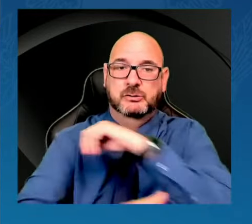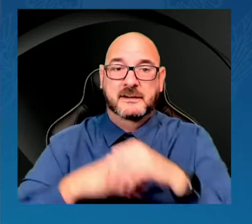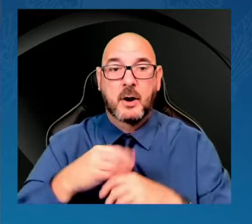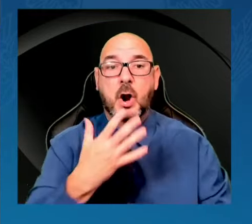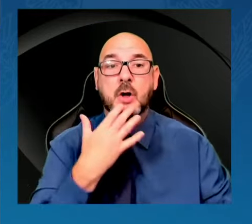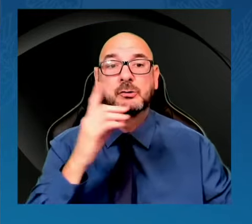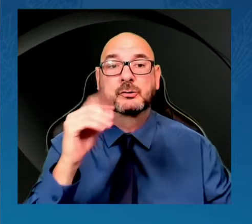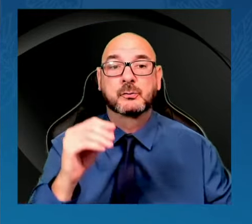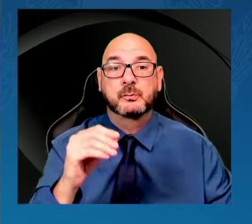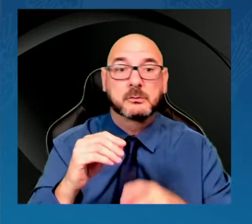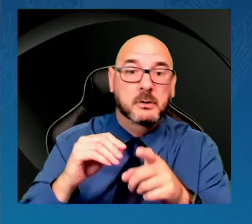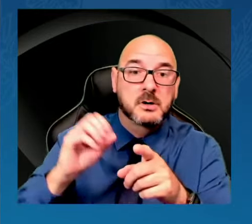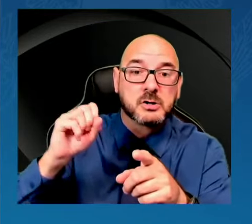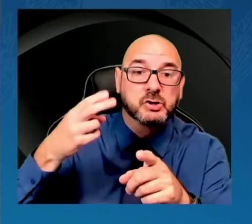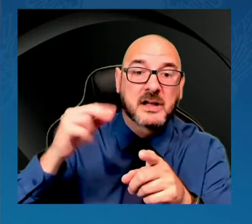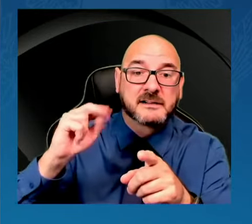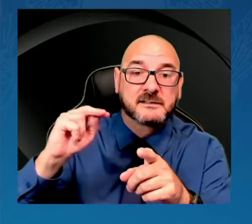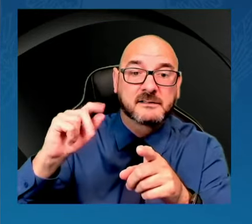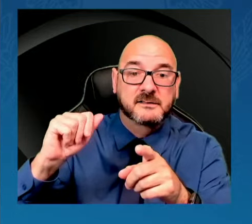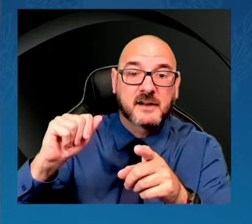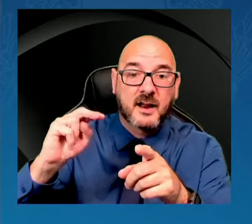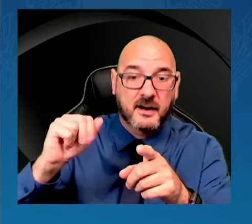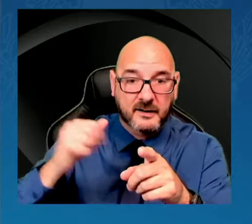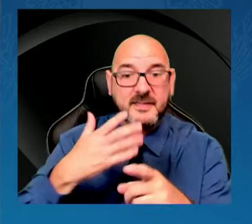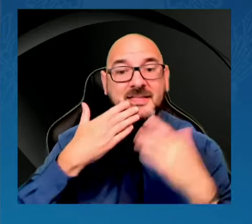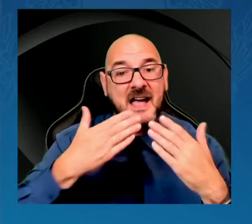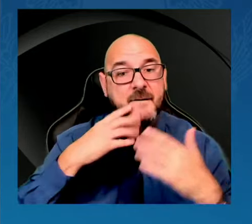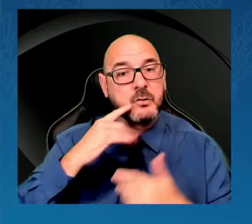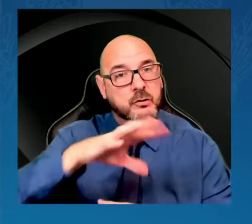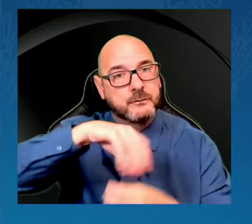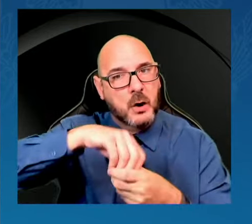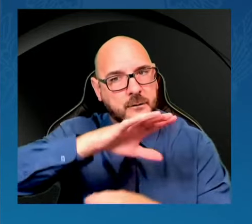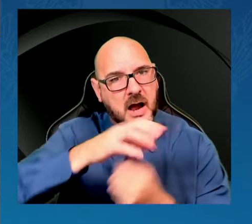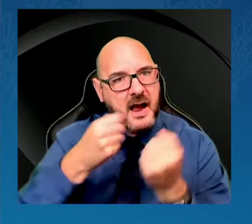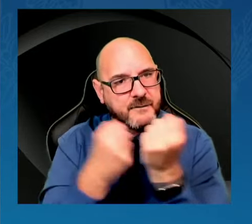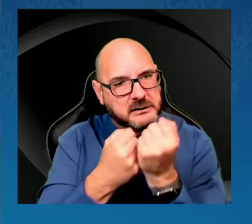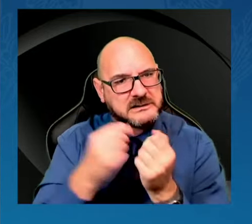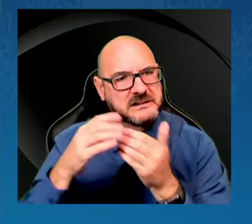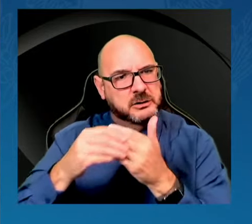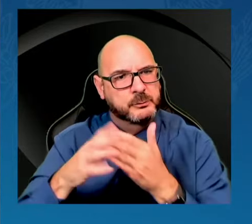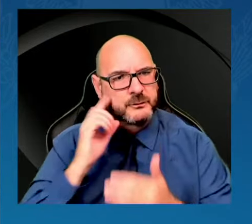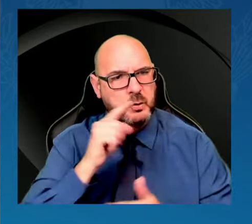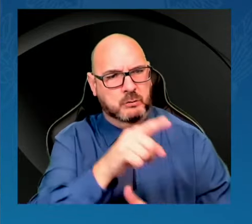and being such an inspiration as well. Clearly, the Biden and Harris administration